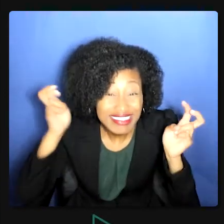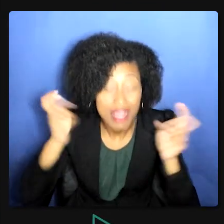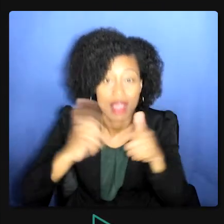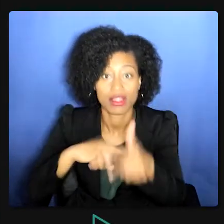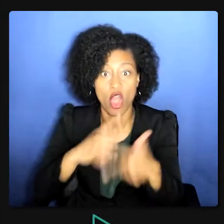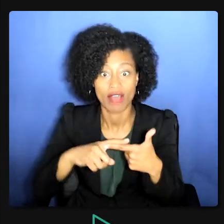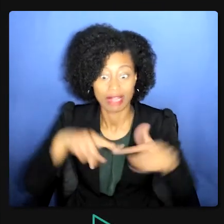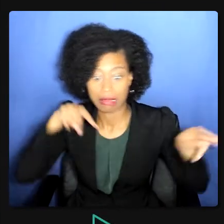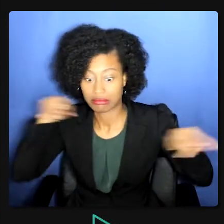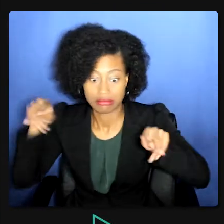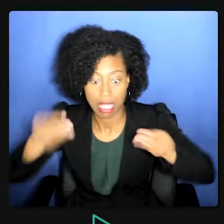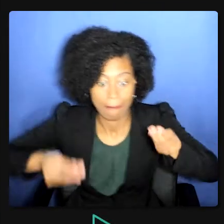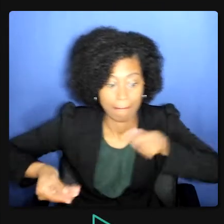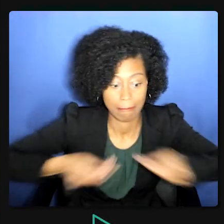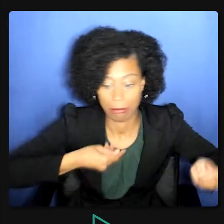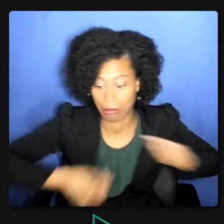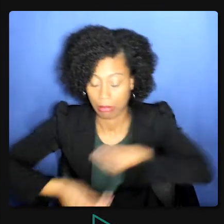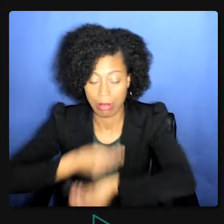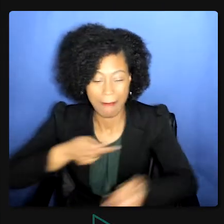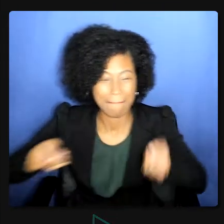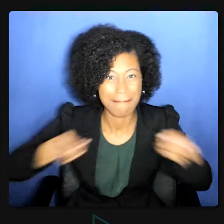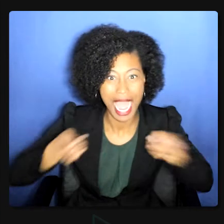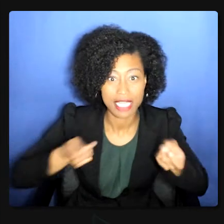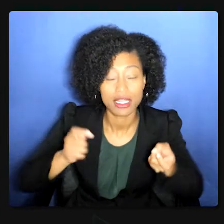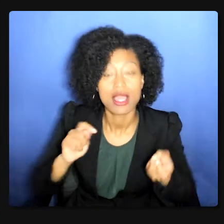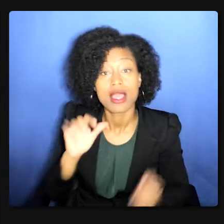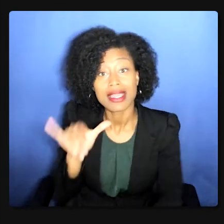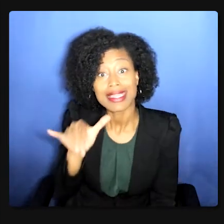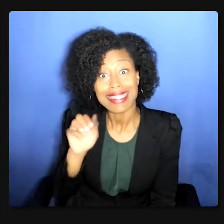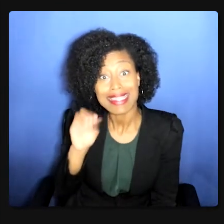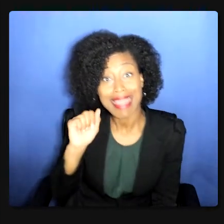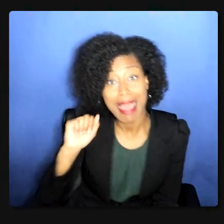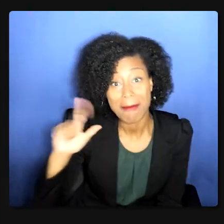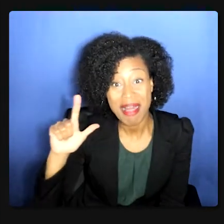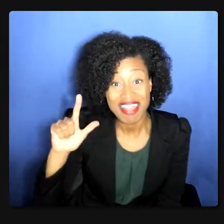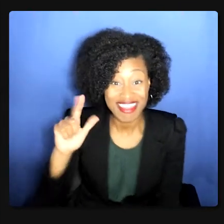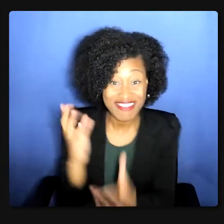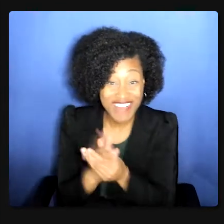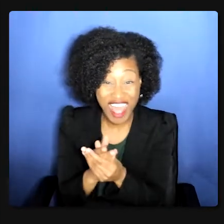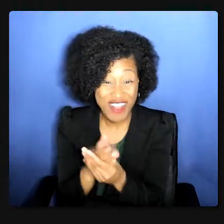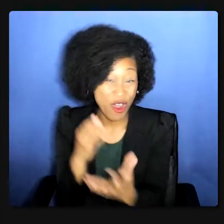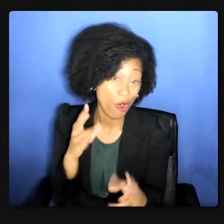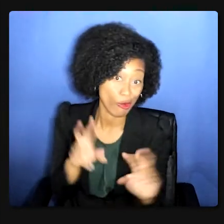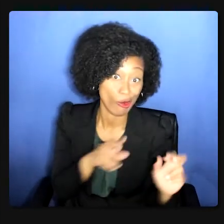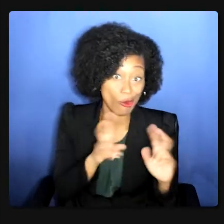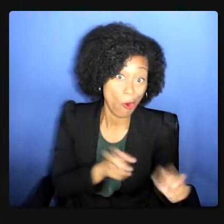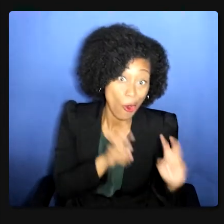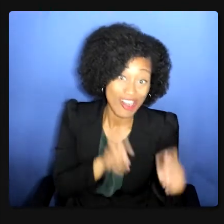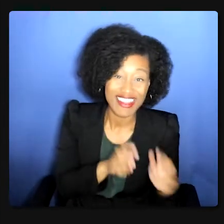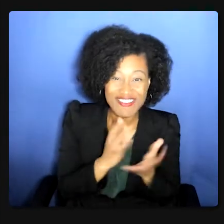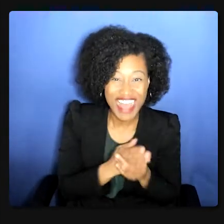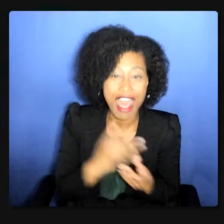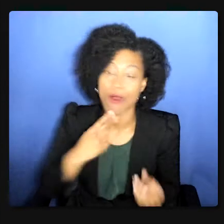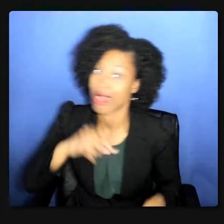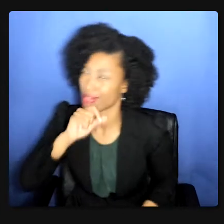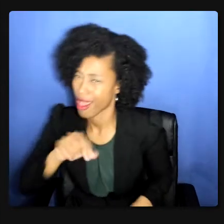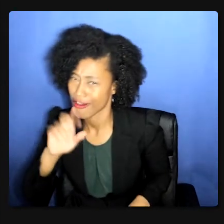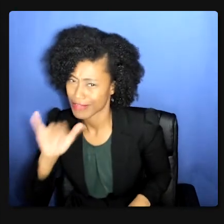So the cluster is probably managed by a deployment file, probably a YAML file. I know you love YAML files, so... [Dimitris] Yeah, I do, I do, I do.